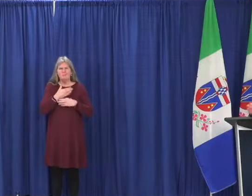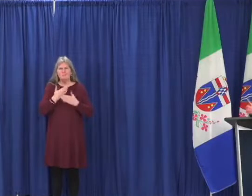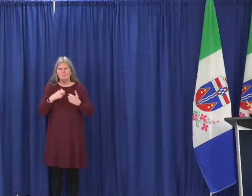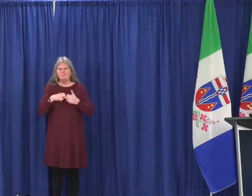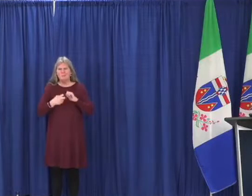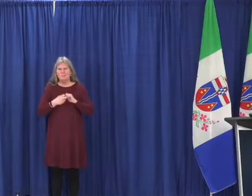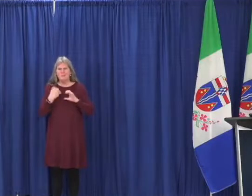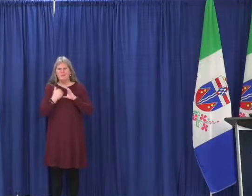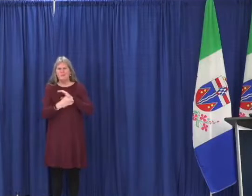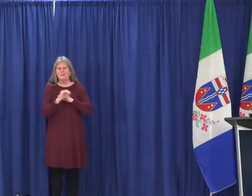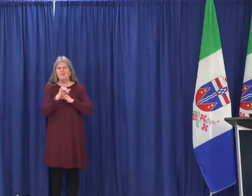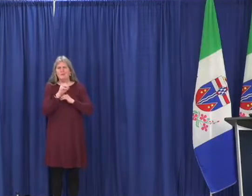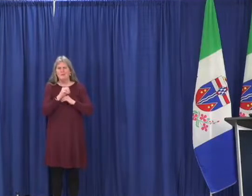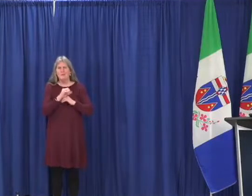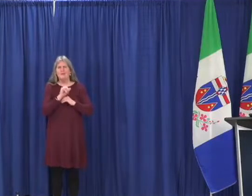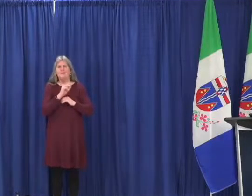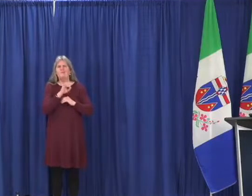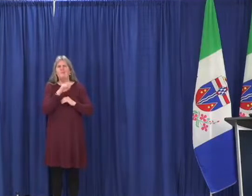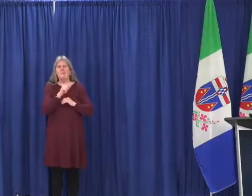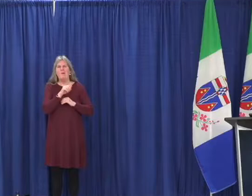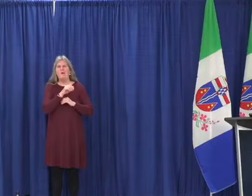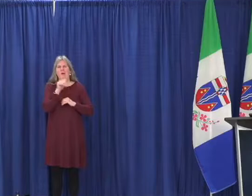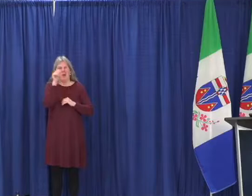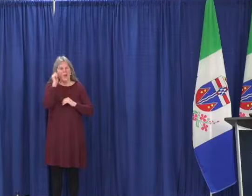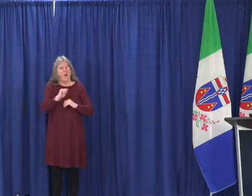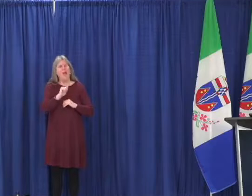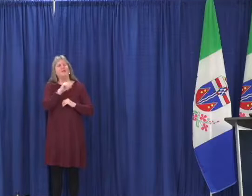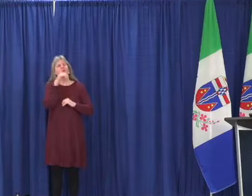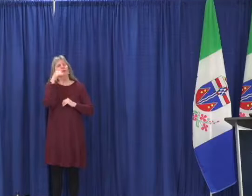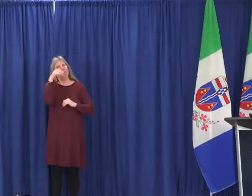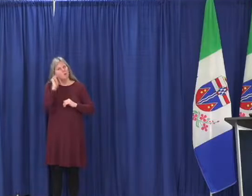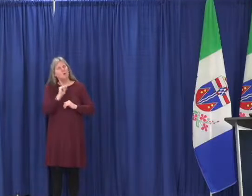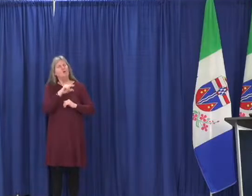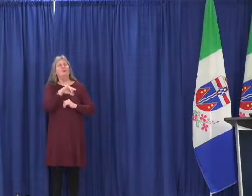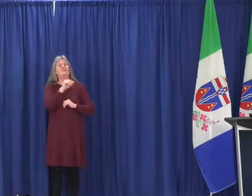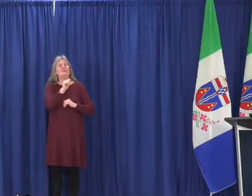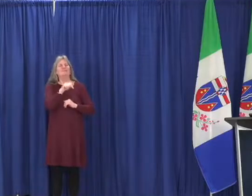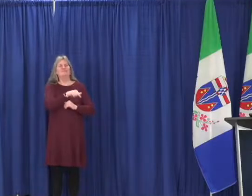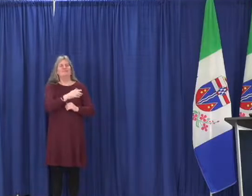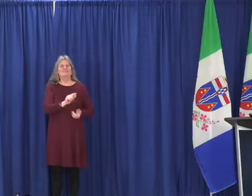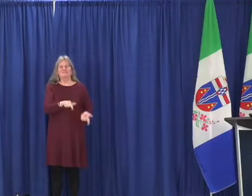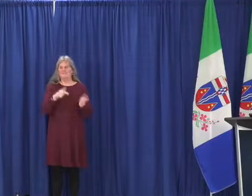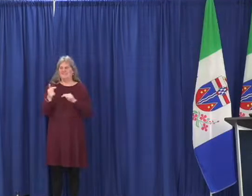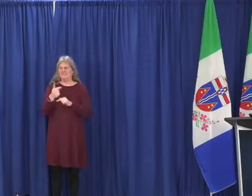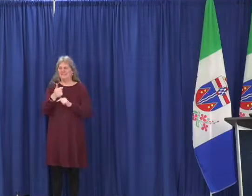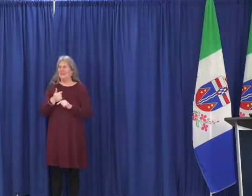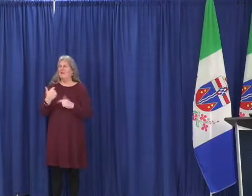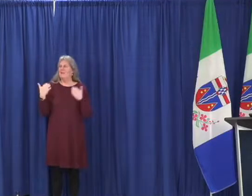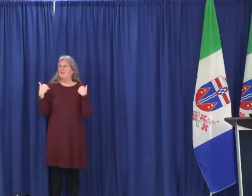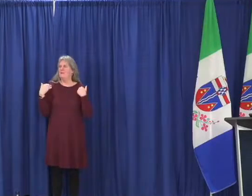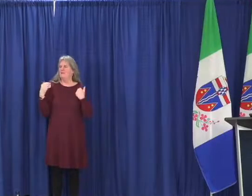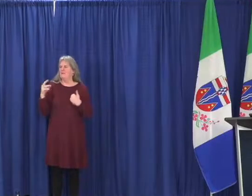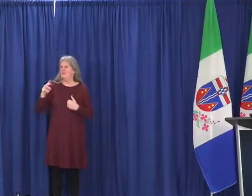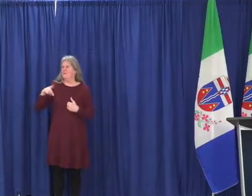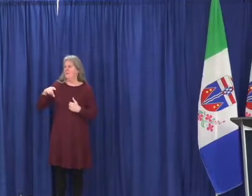please email ecoinfo@yukon.ca. I will now hand it over to Minister Pillai. Minister Pillai: Great.